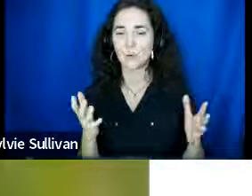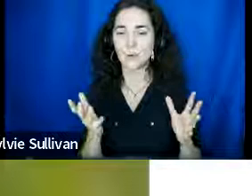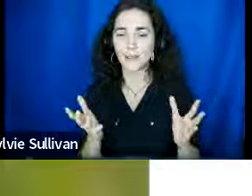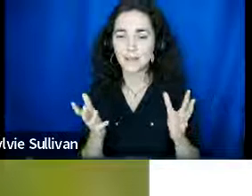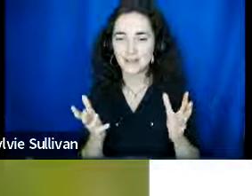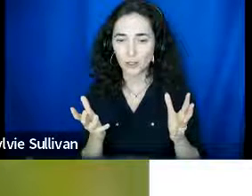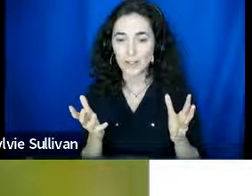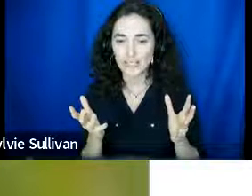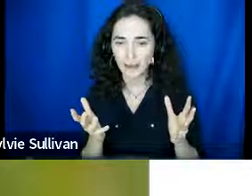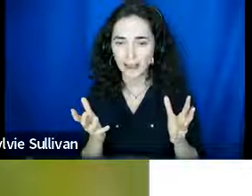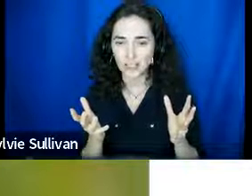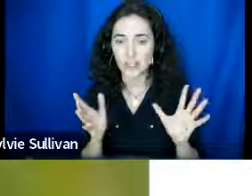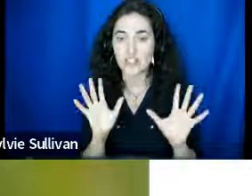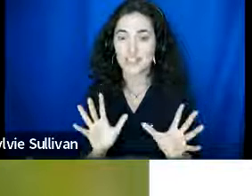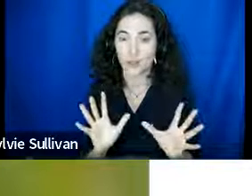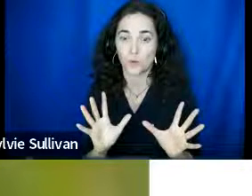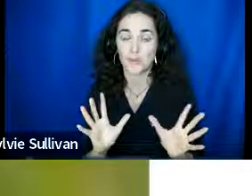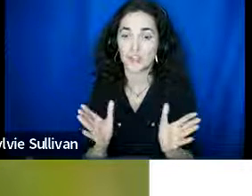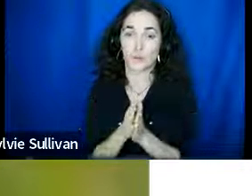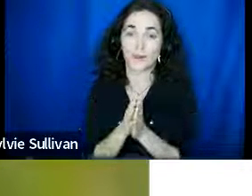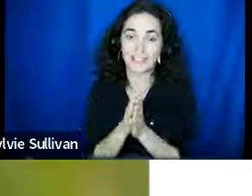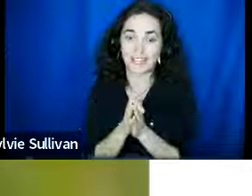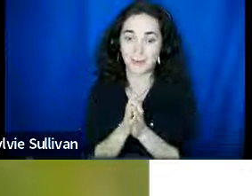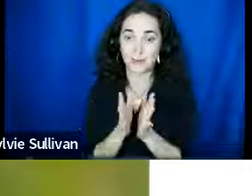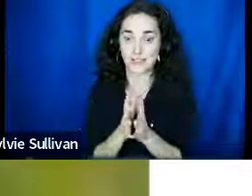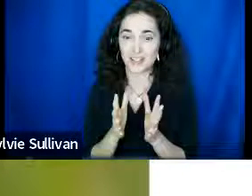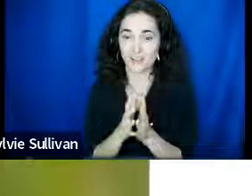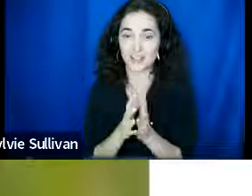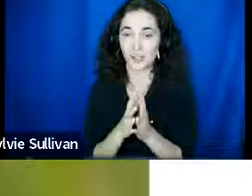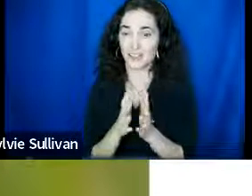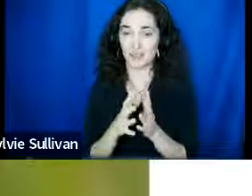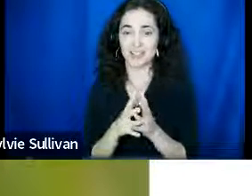a woman, maybe learning Spanish, sees another woman. She goes, "Oh, my goodness, I like your shoes. I just have to tell you."